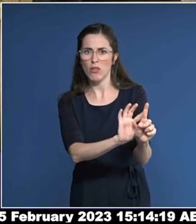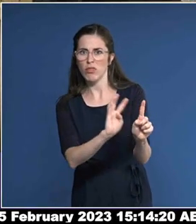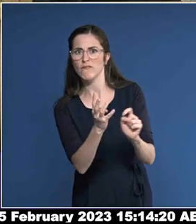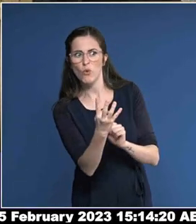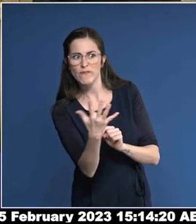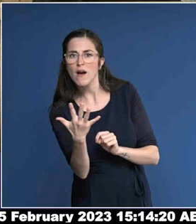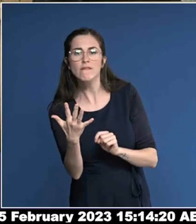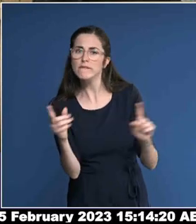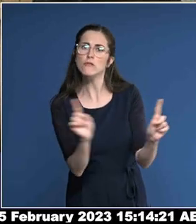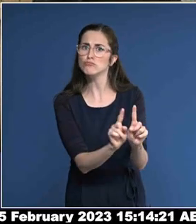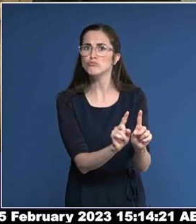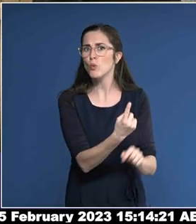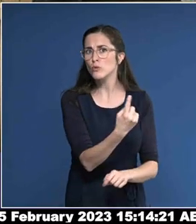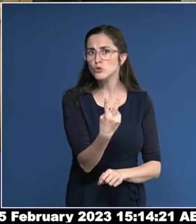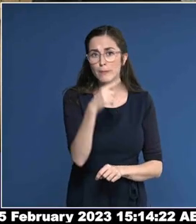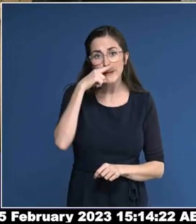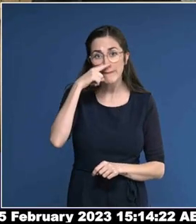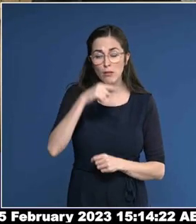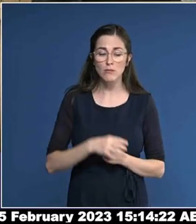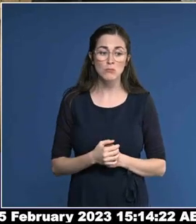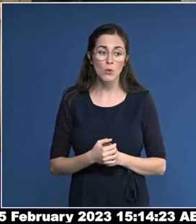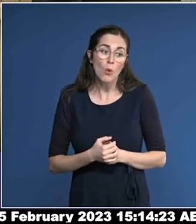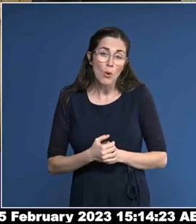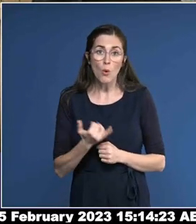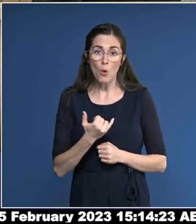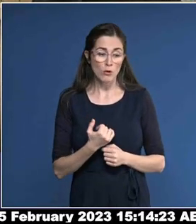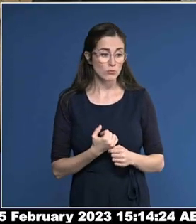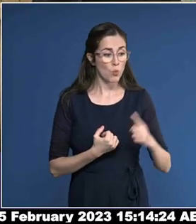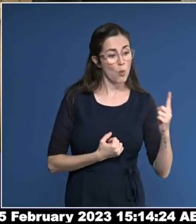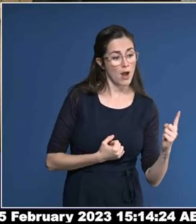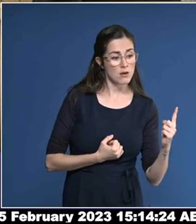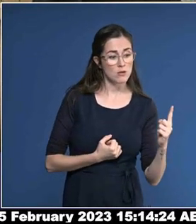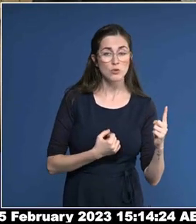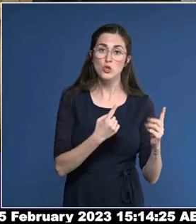And it may be with two units on the one site or three units on the one site where the